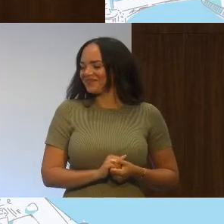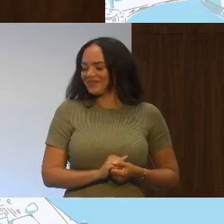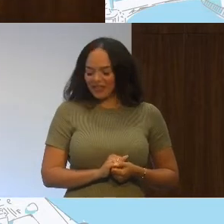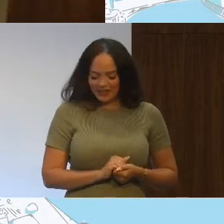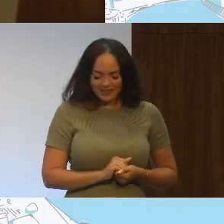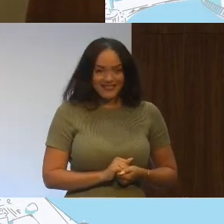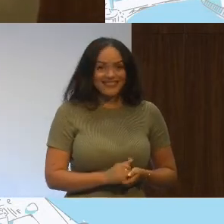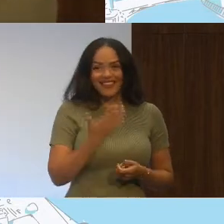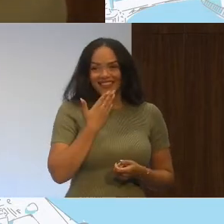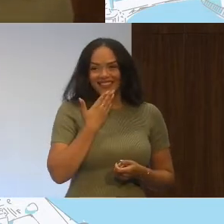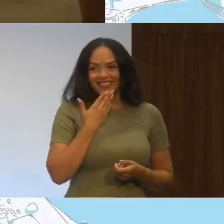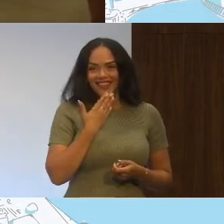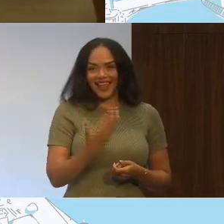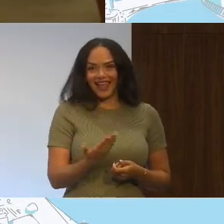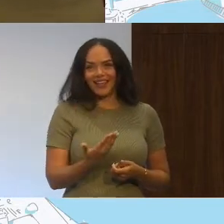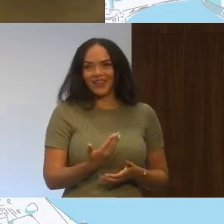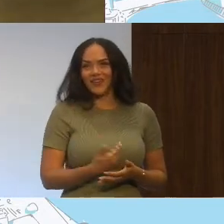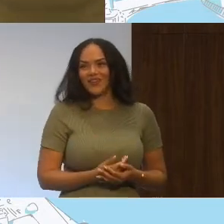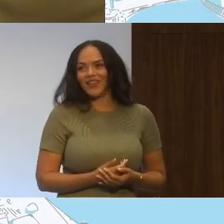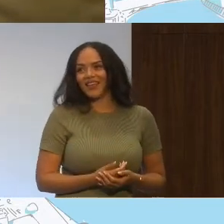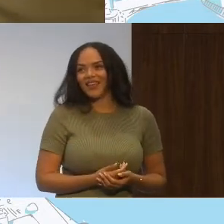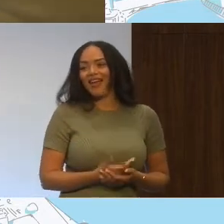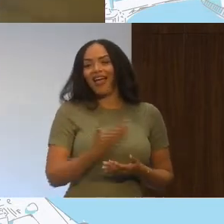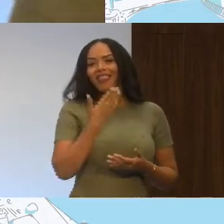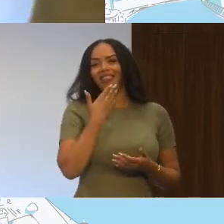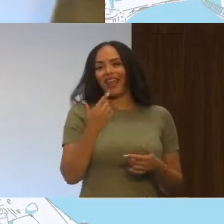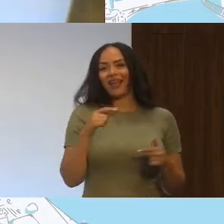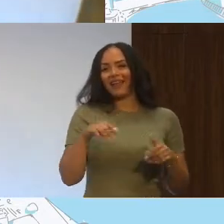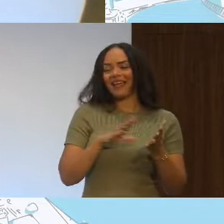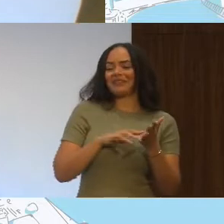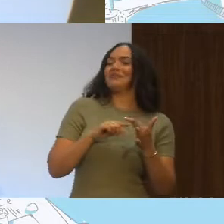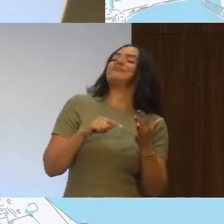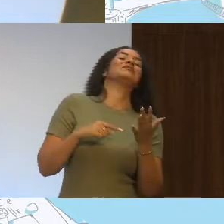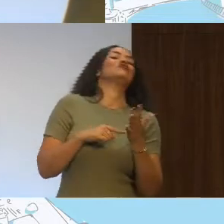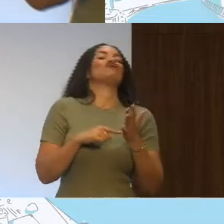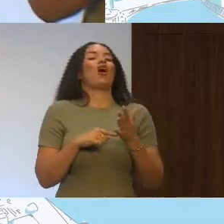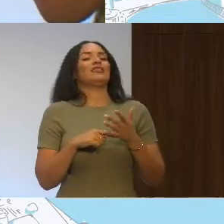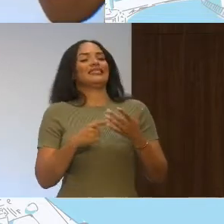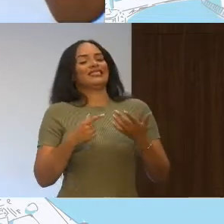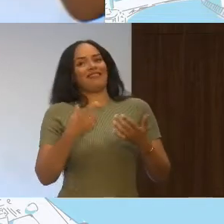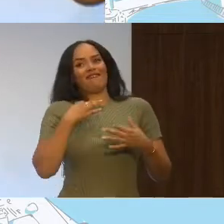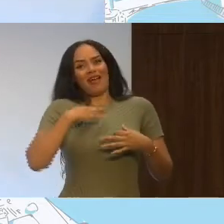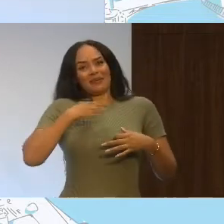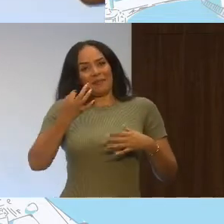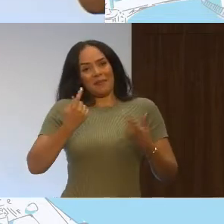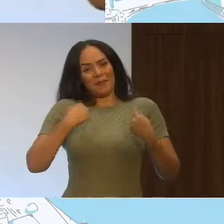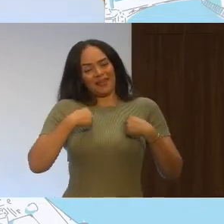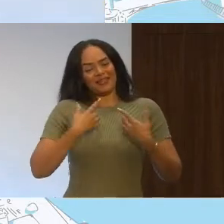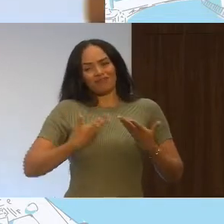Thank you very much. And thank you to the Migraine Trust for inviting me to share my story and my experience.